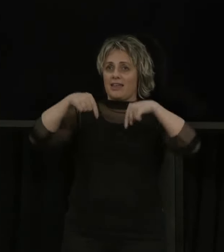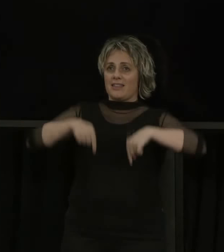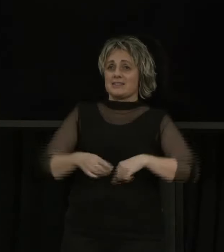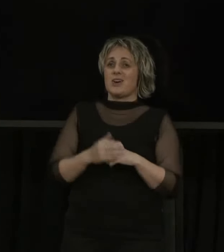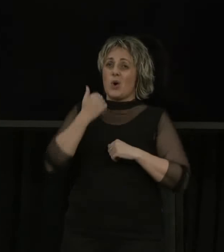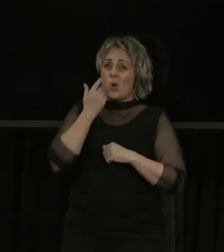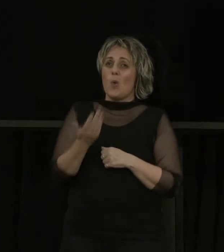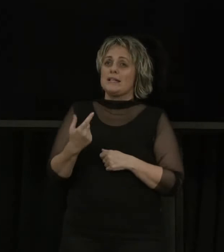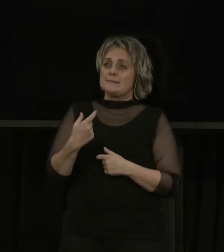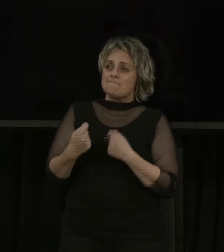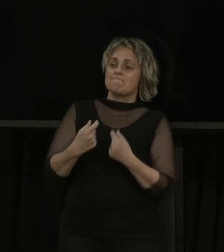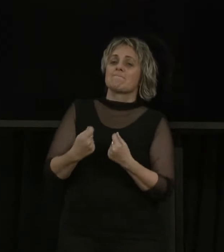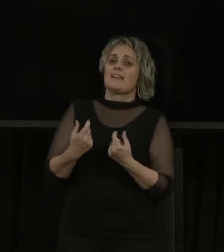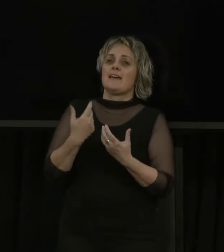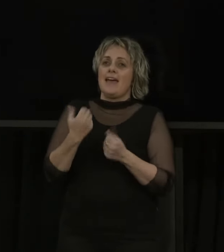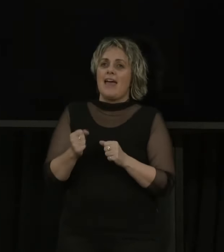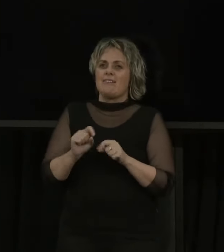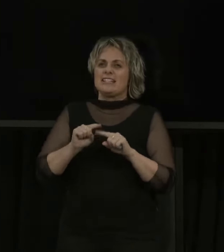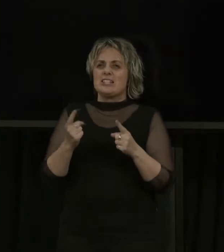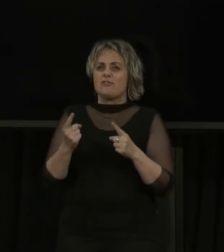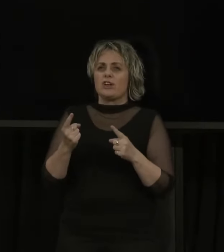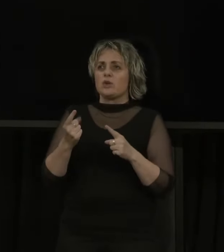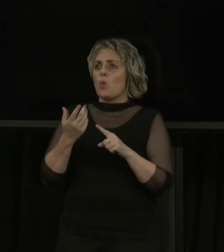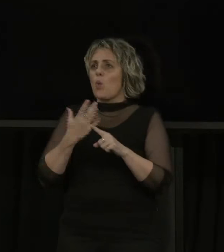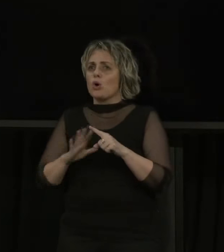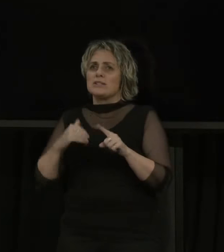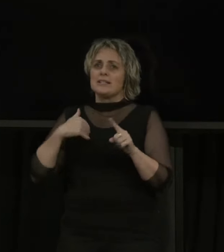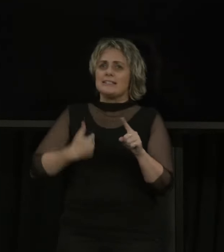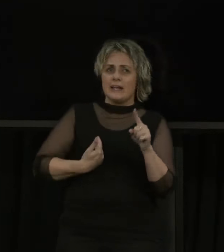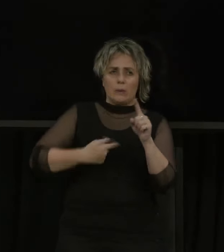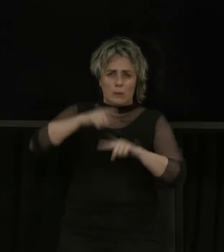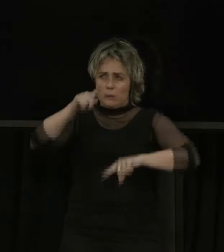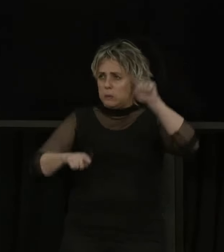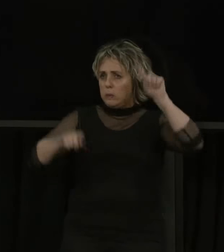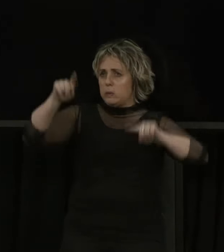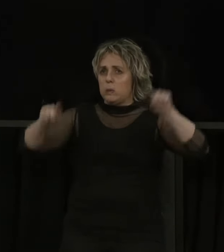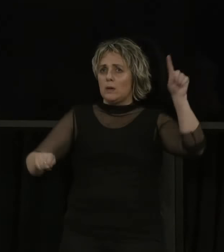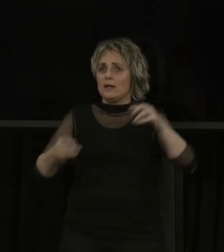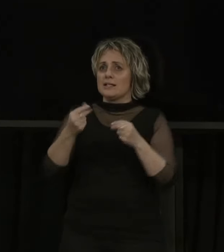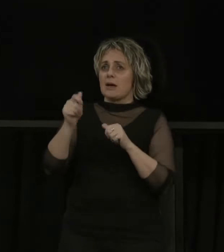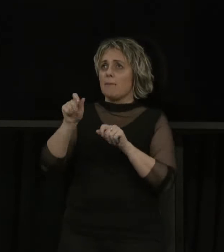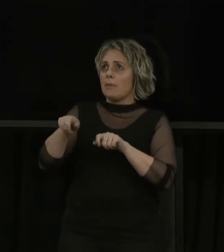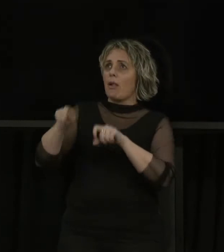frustration from Auckland? You have probably described the job of being a politician